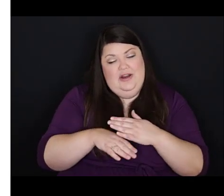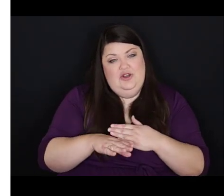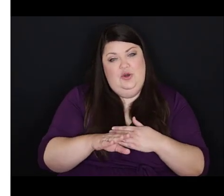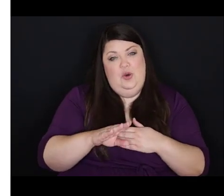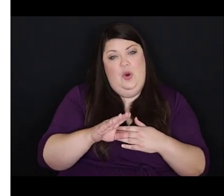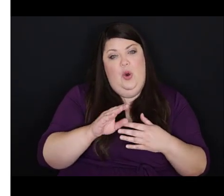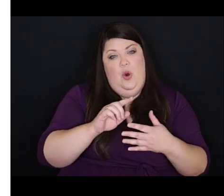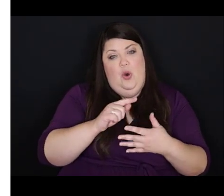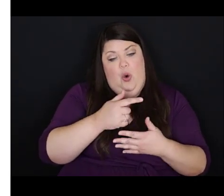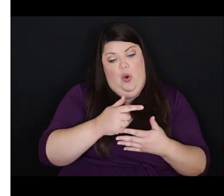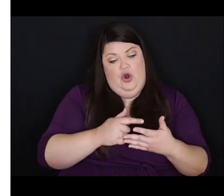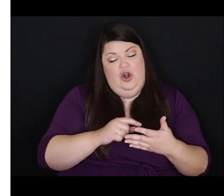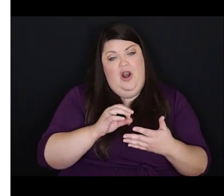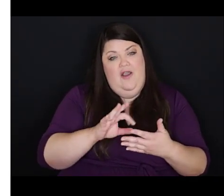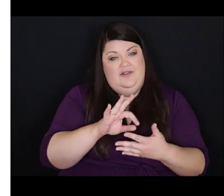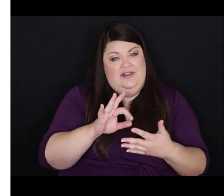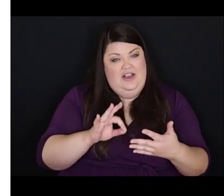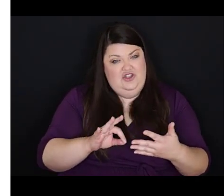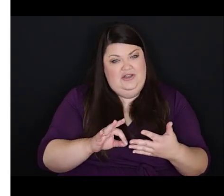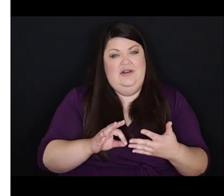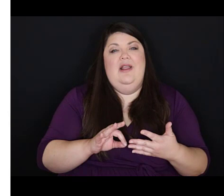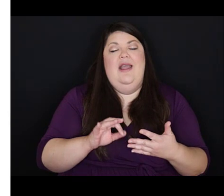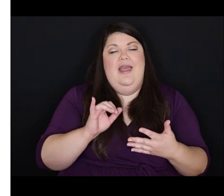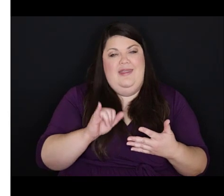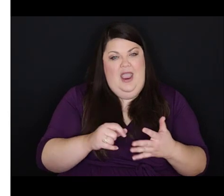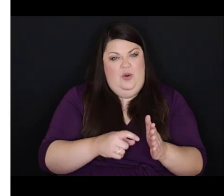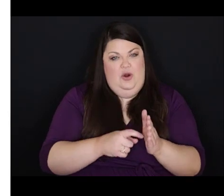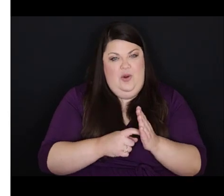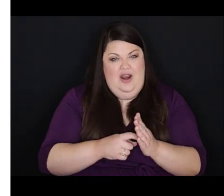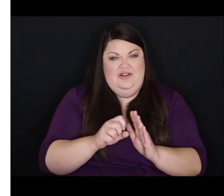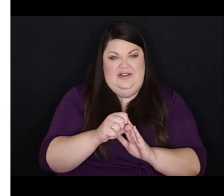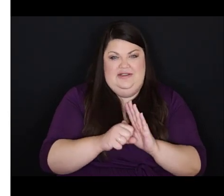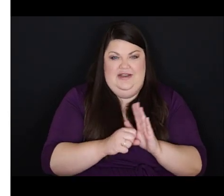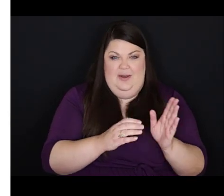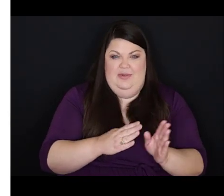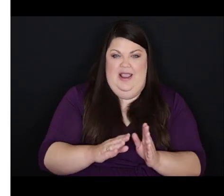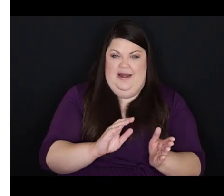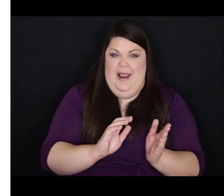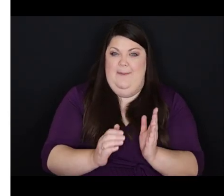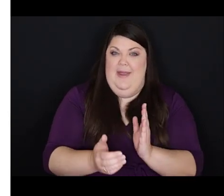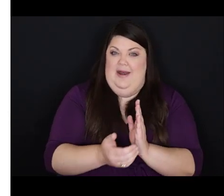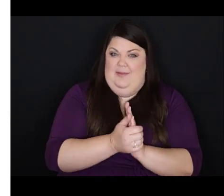that would require a State Plan amendment, since it would be a substantive change.